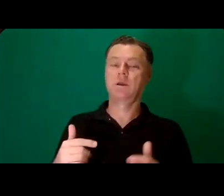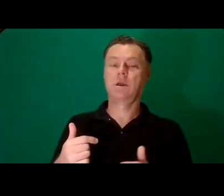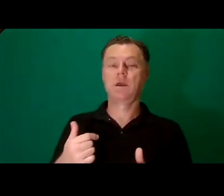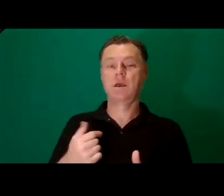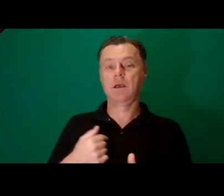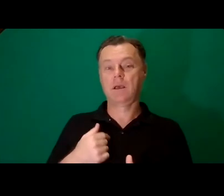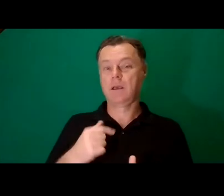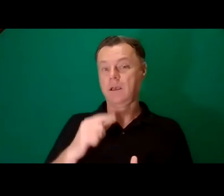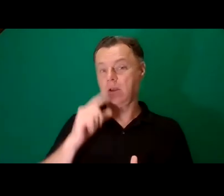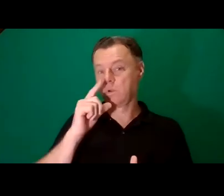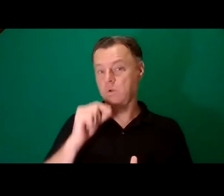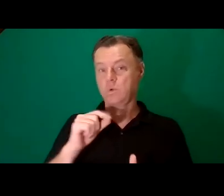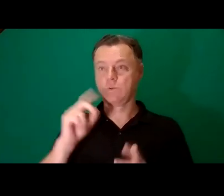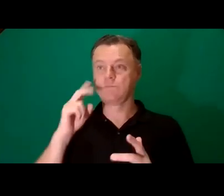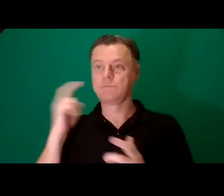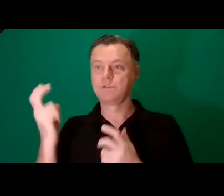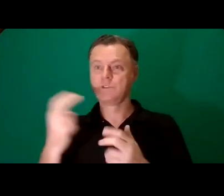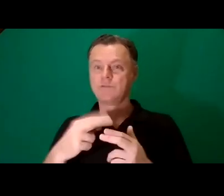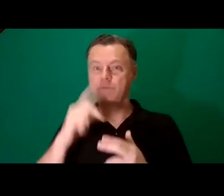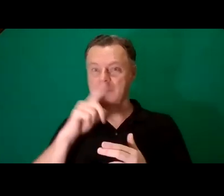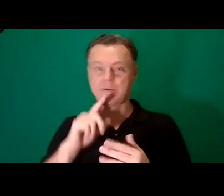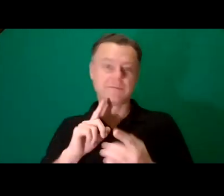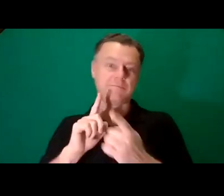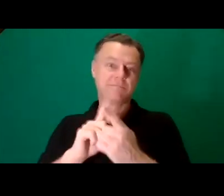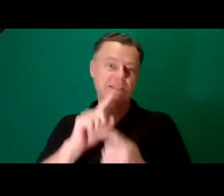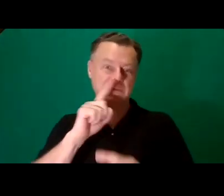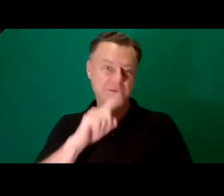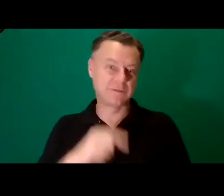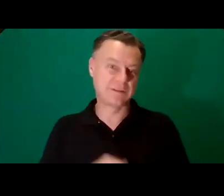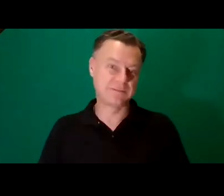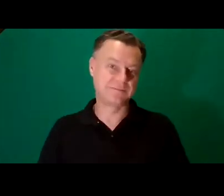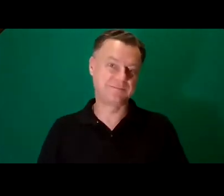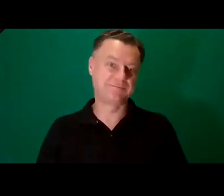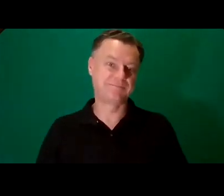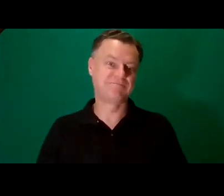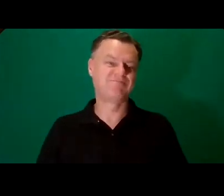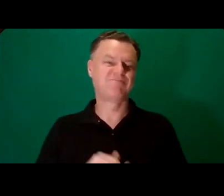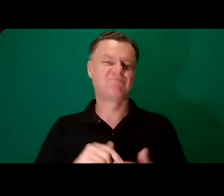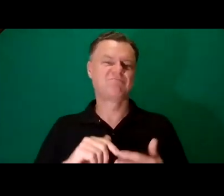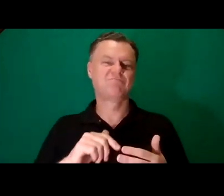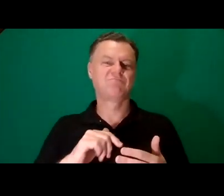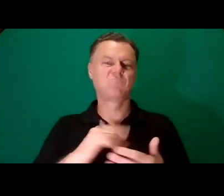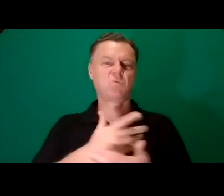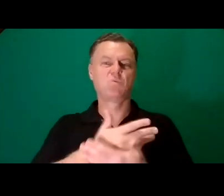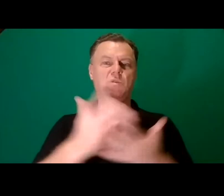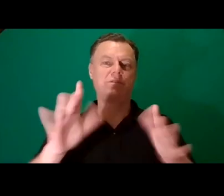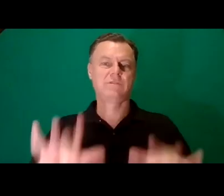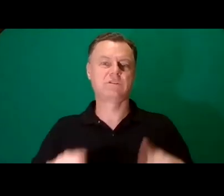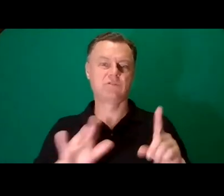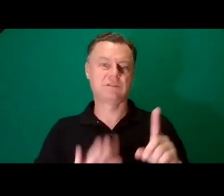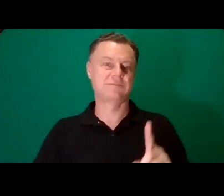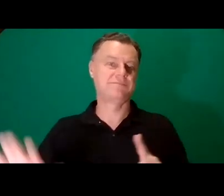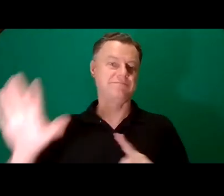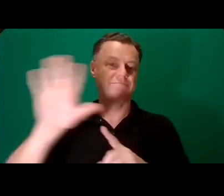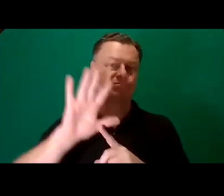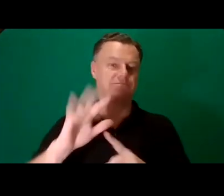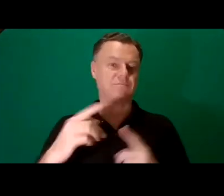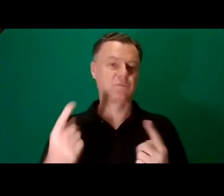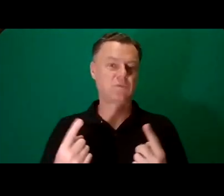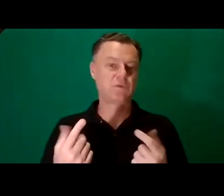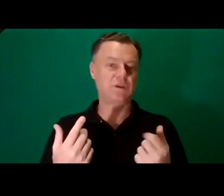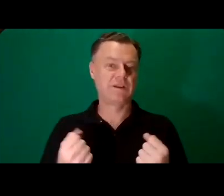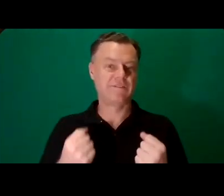for people, meet people all over Australia that had hearing loss and deafness.